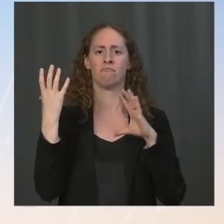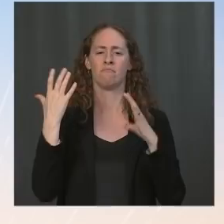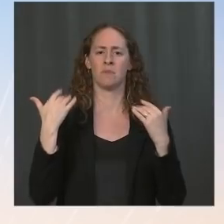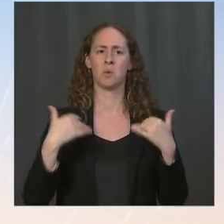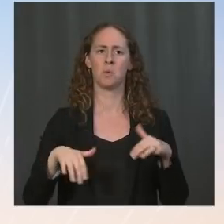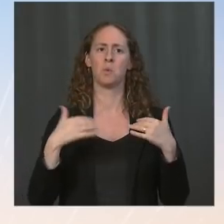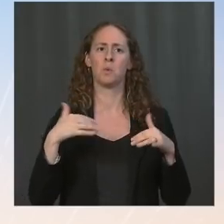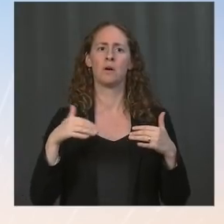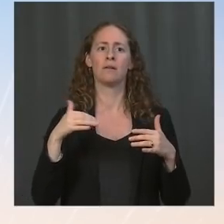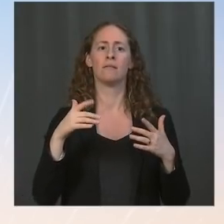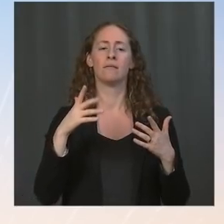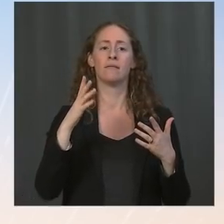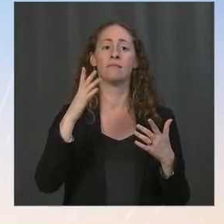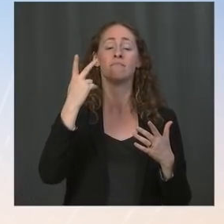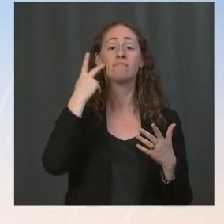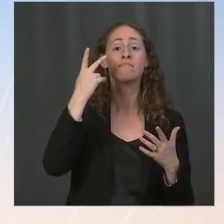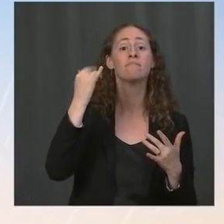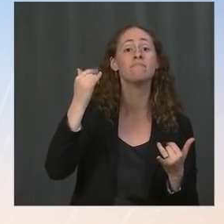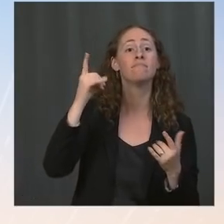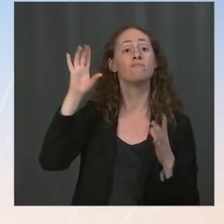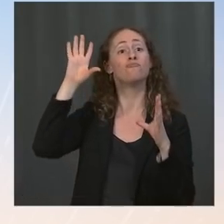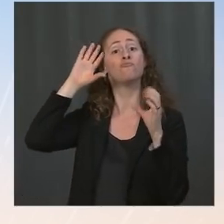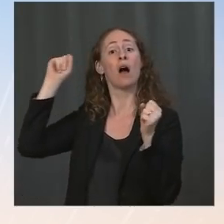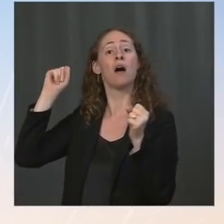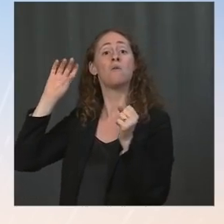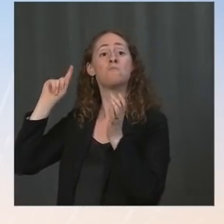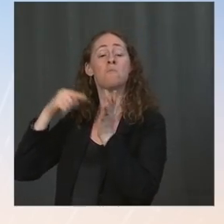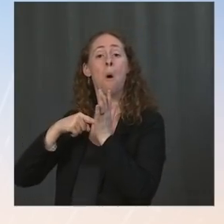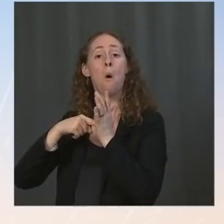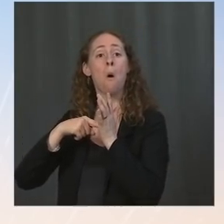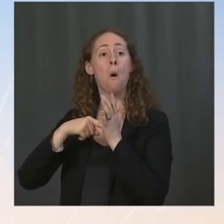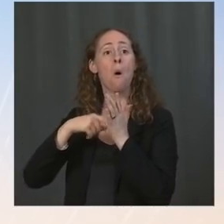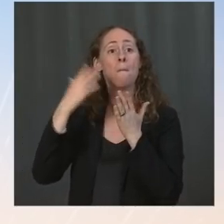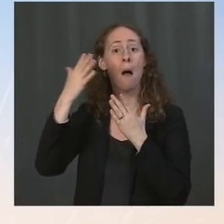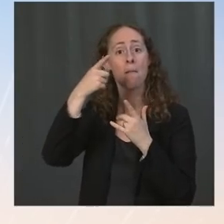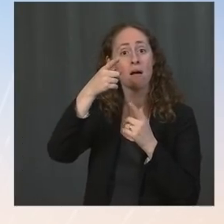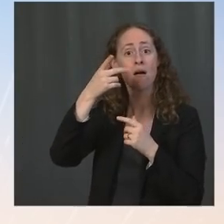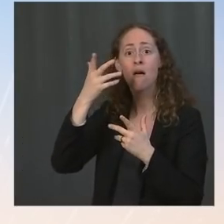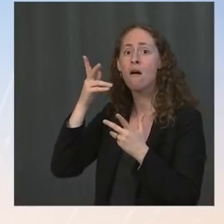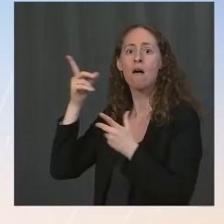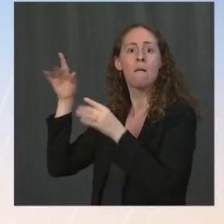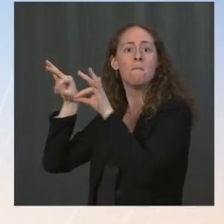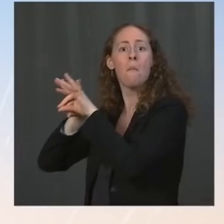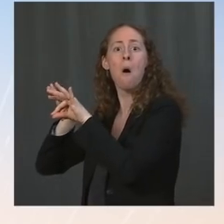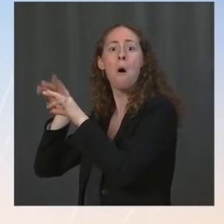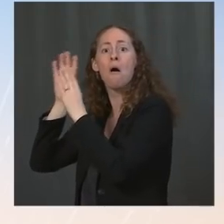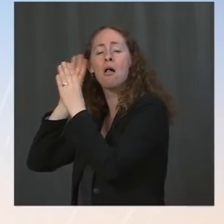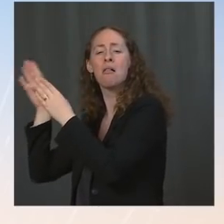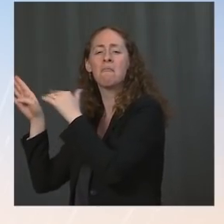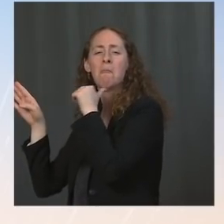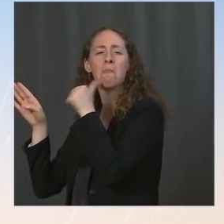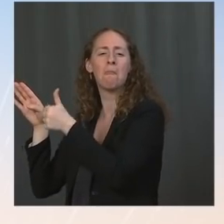is probably not front and center for them. But he's only going to do things that are of comfort to the family,